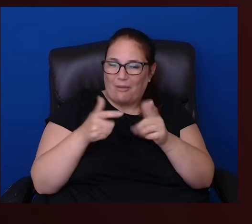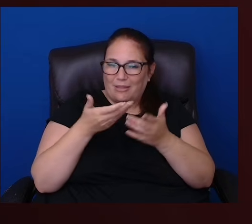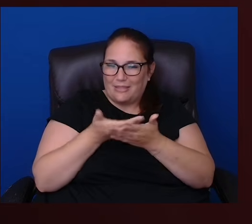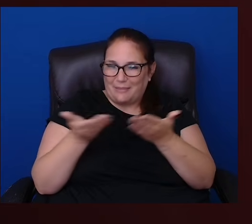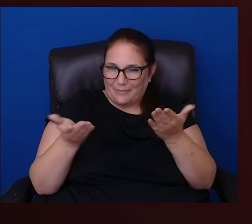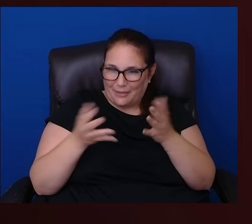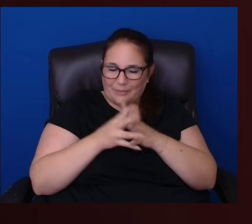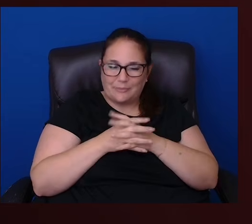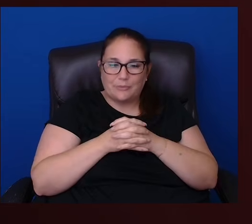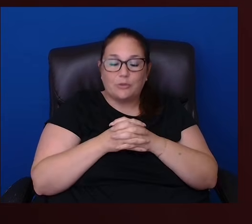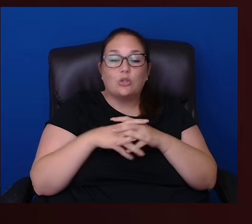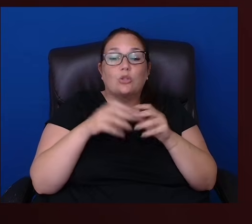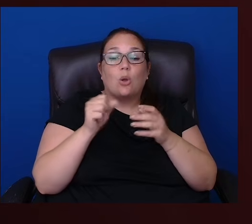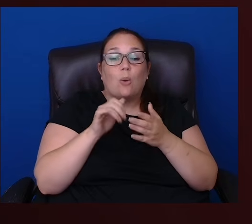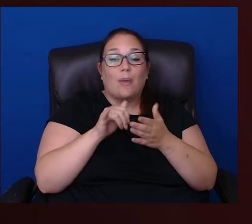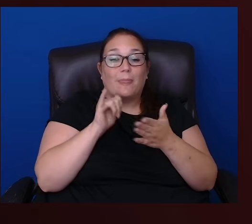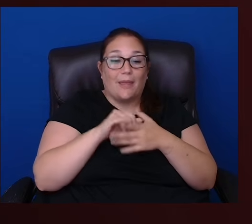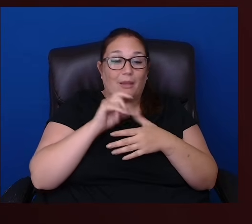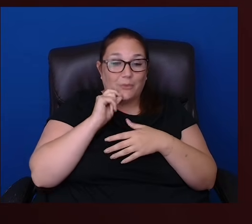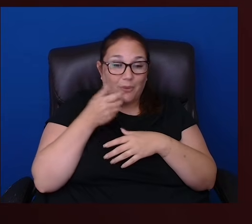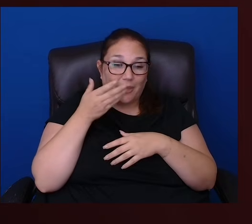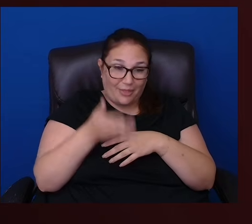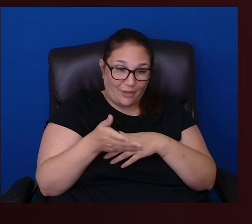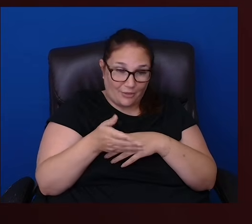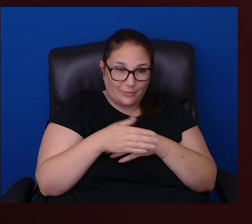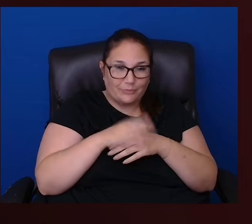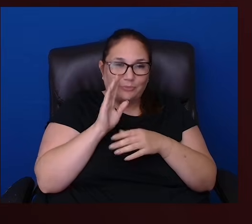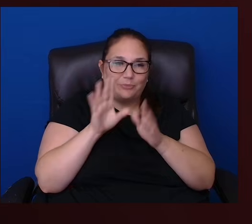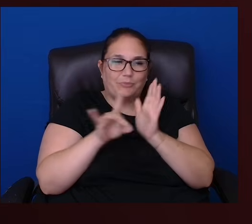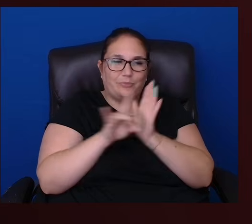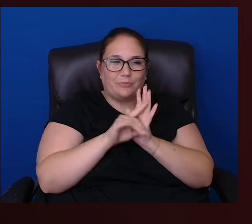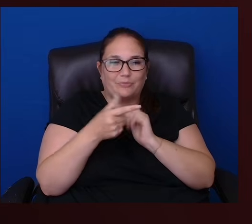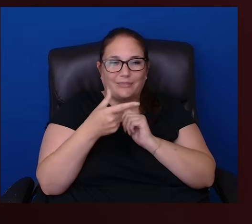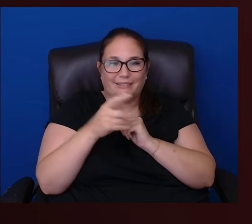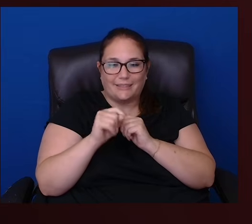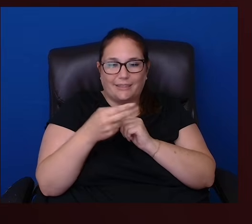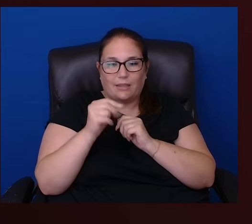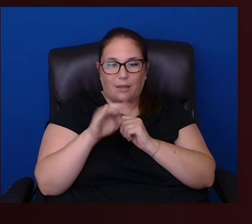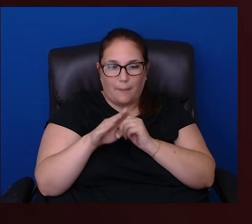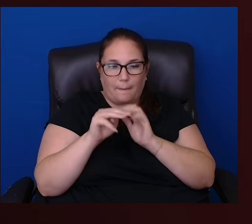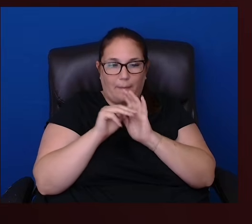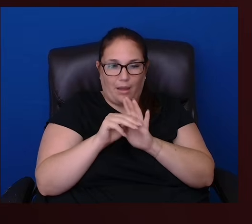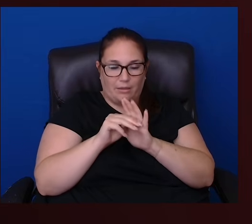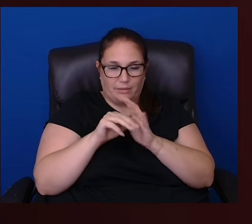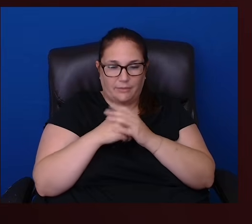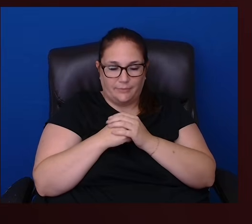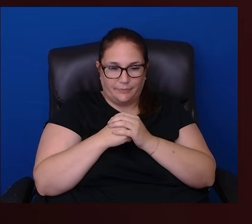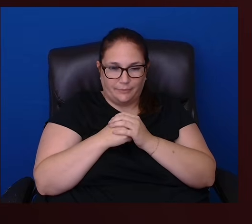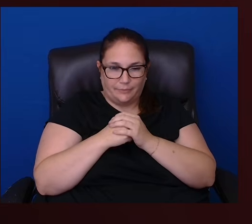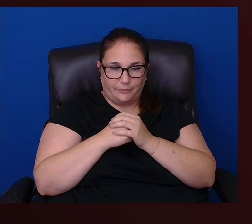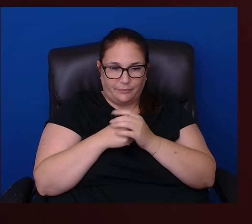So, that is cool there. I'm going to pick GitHub Models. Then I'm going to make sure